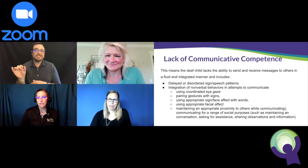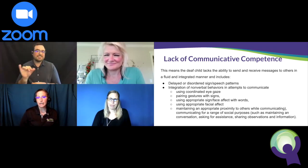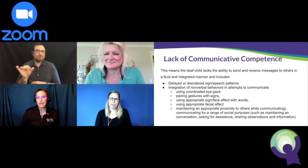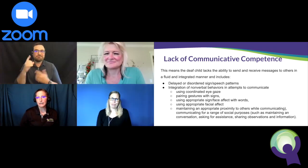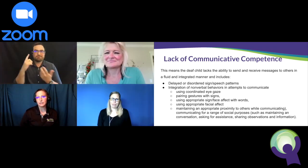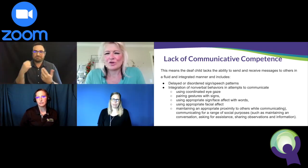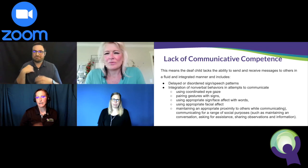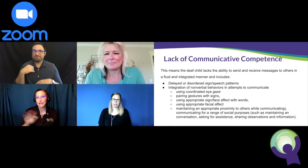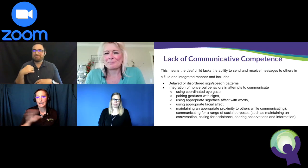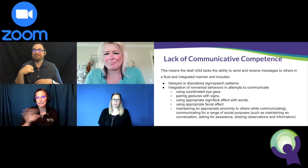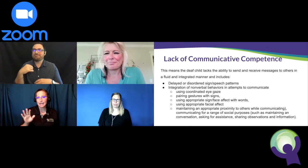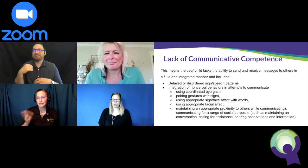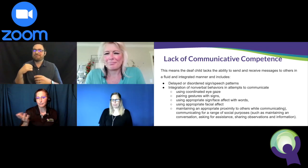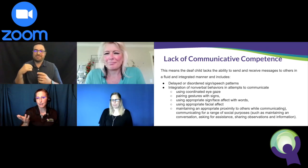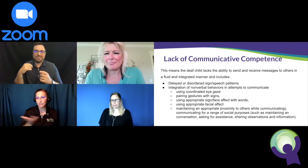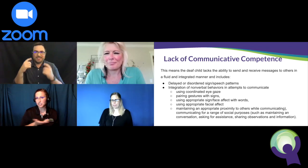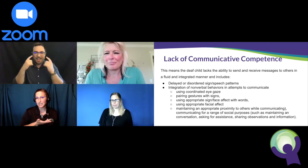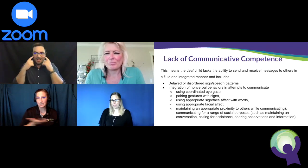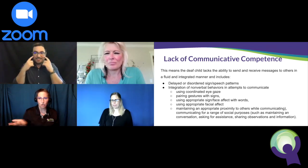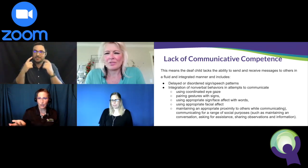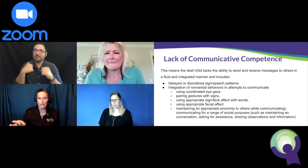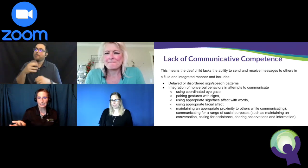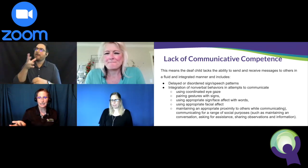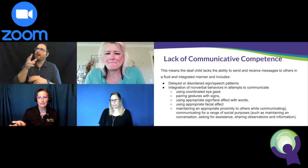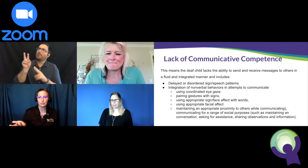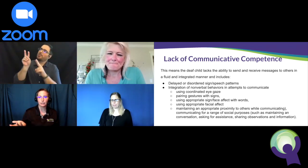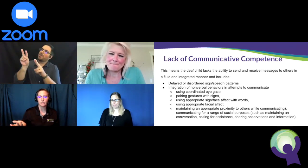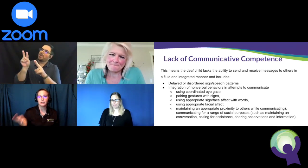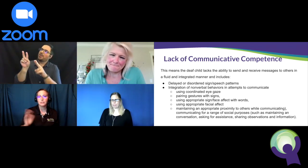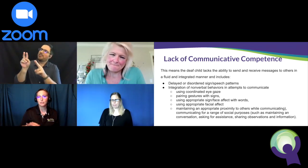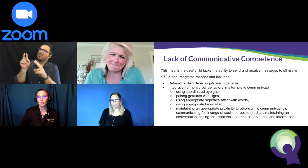and the eye contact, that mom thought she had no eye contact with her.